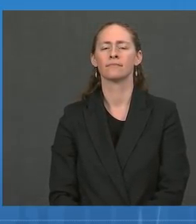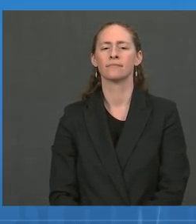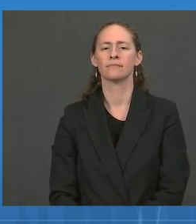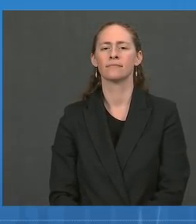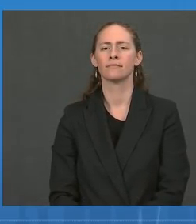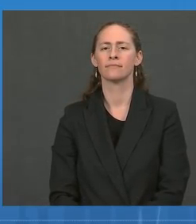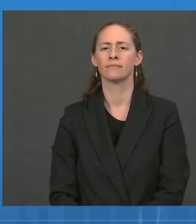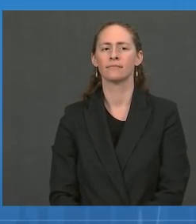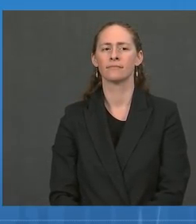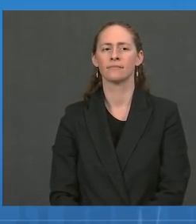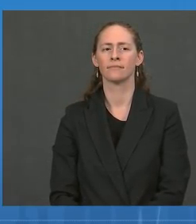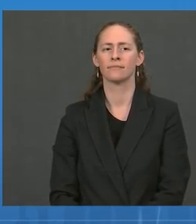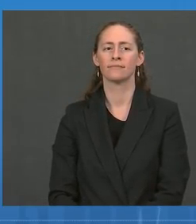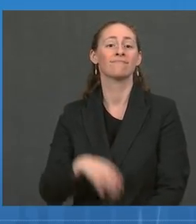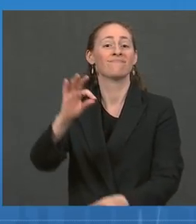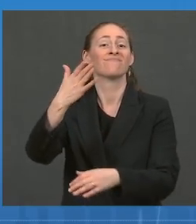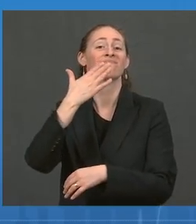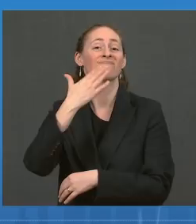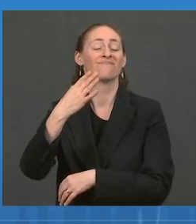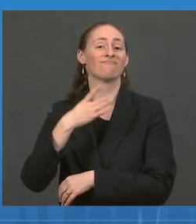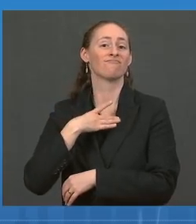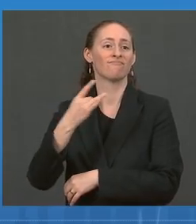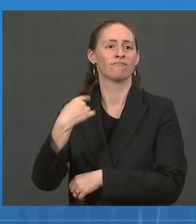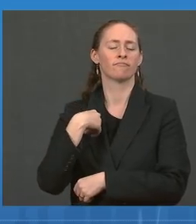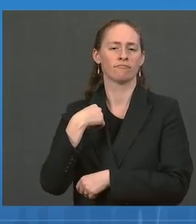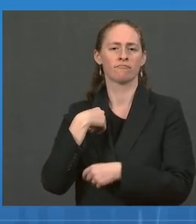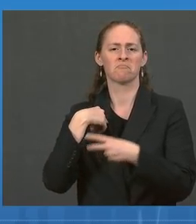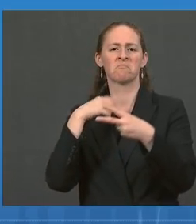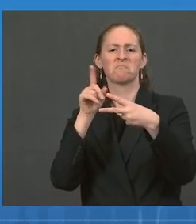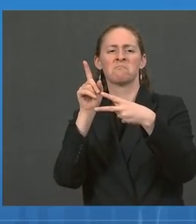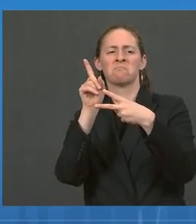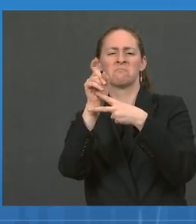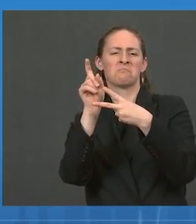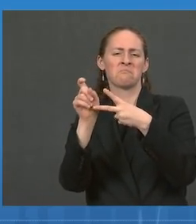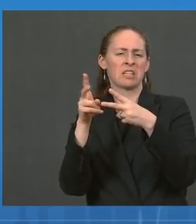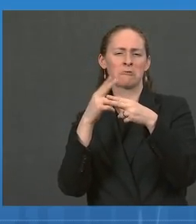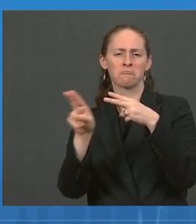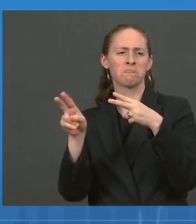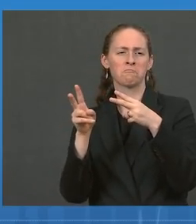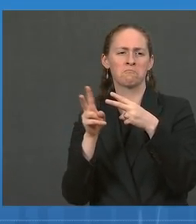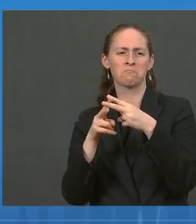The Press: Thanks so much for taking my question. Two quick questions. The first is: A Kaiser Family Foundation survey found